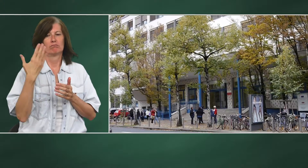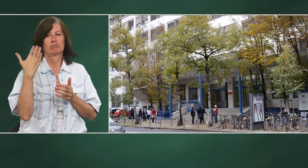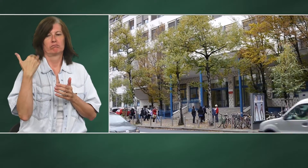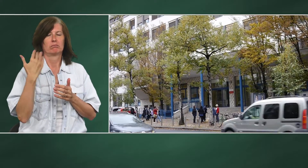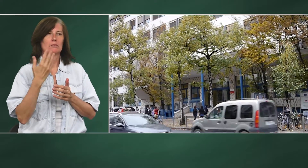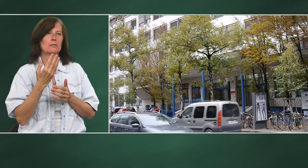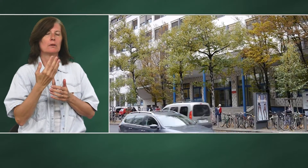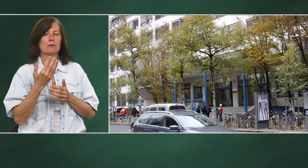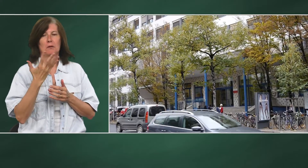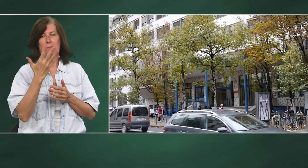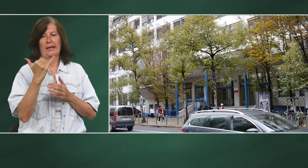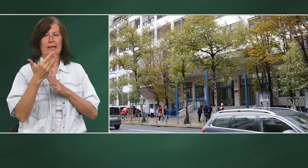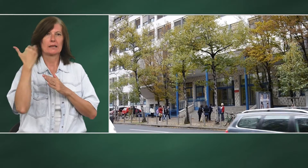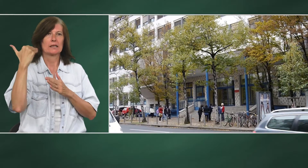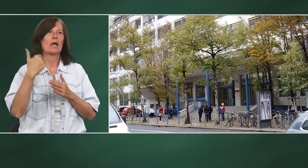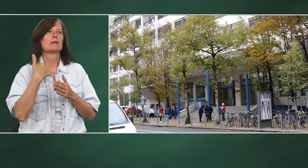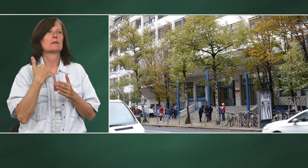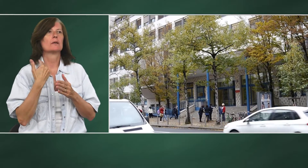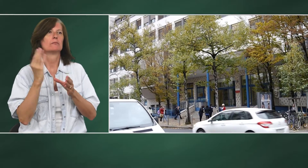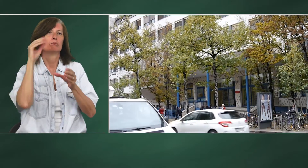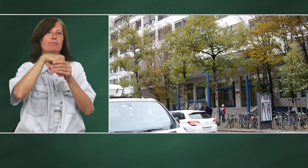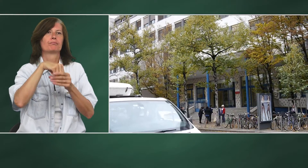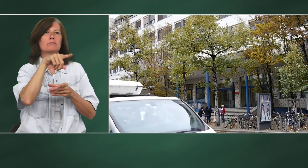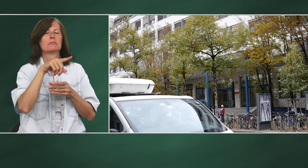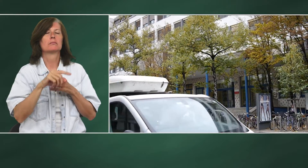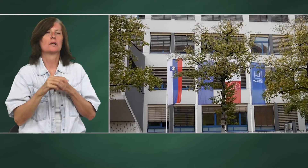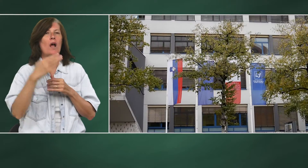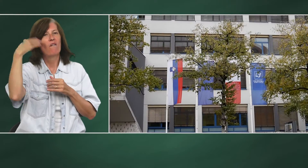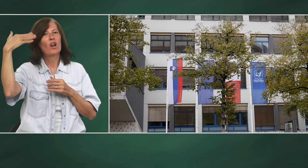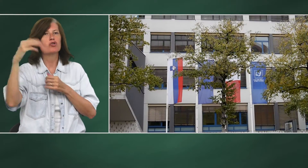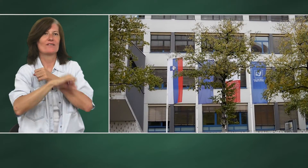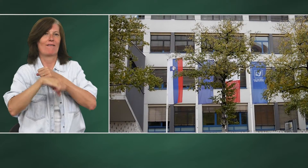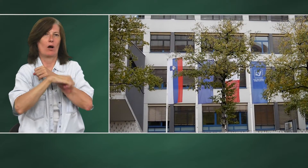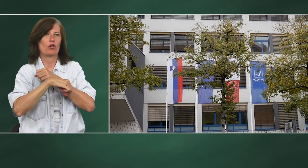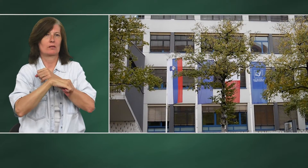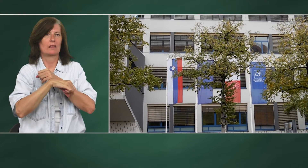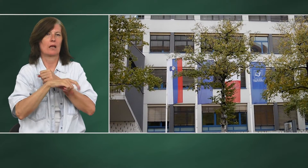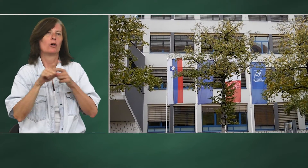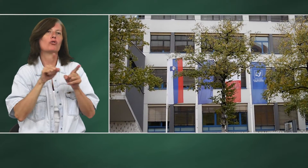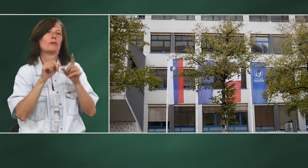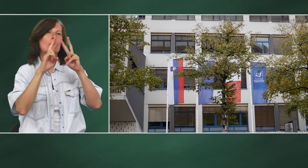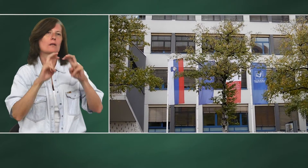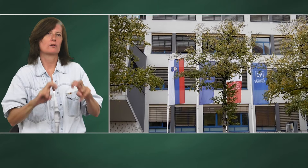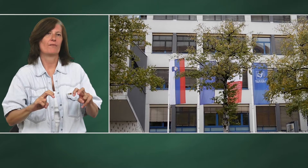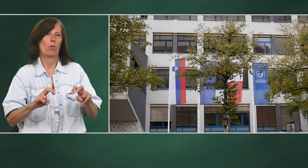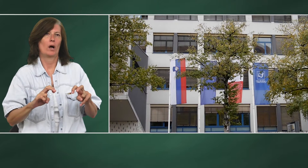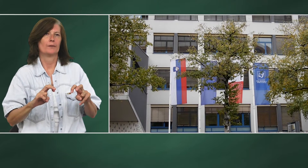Five years ago, I started to work as a researcher at the Faculty of Arts.